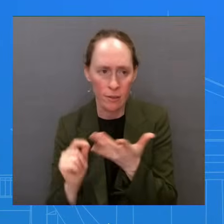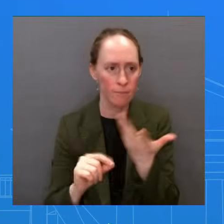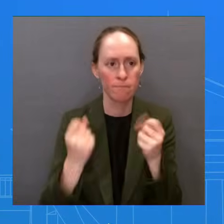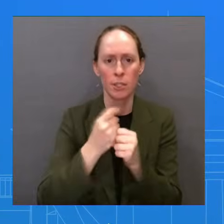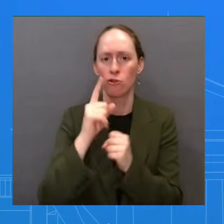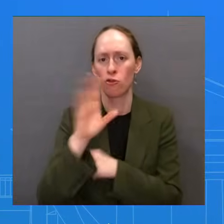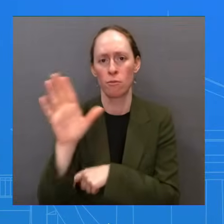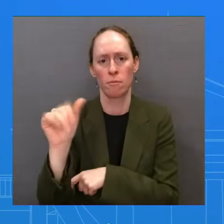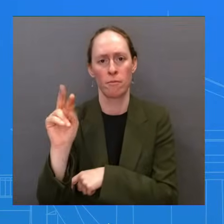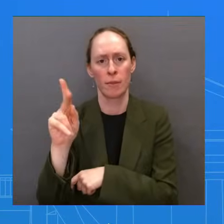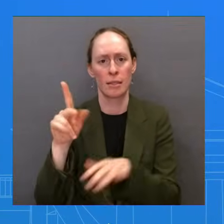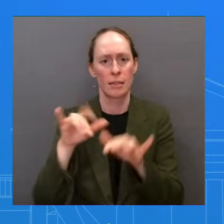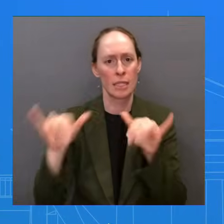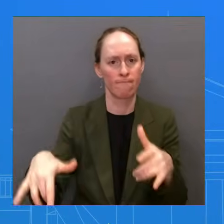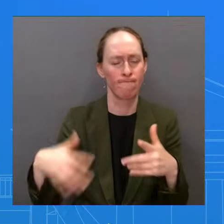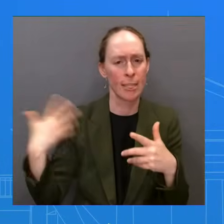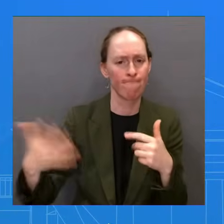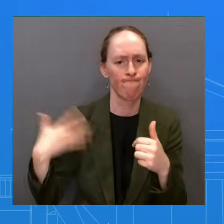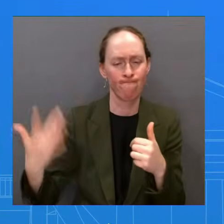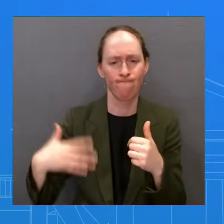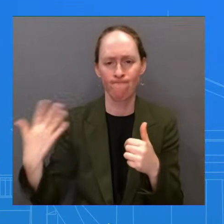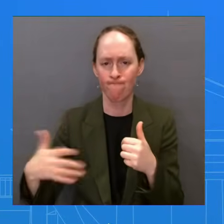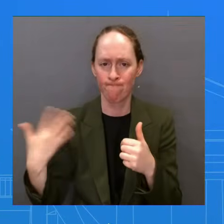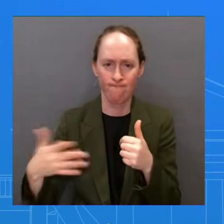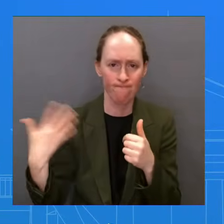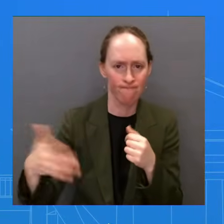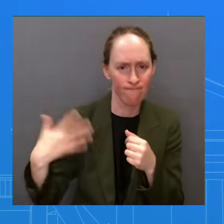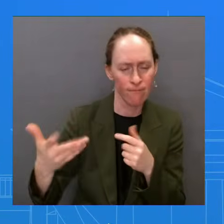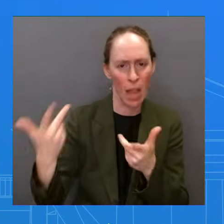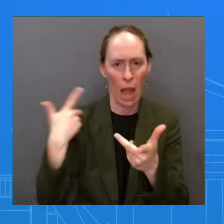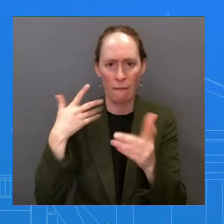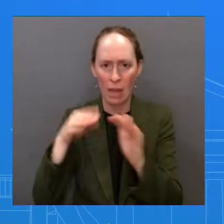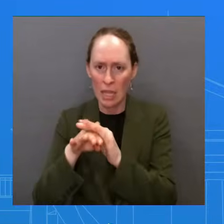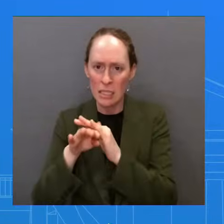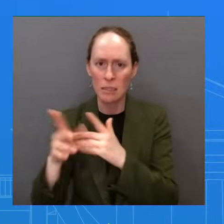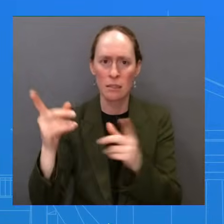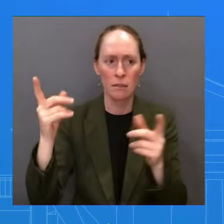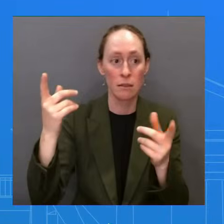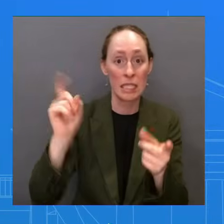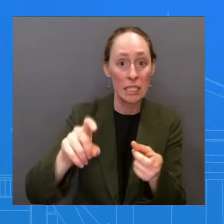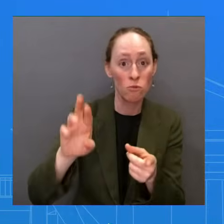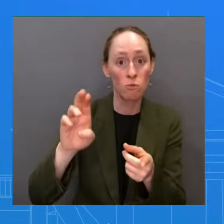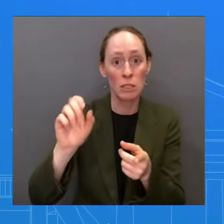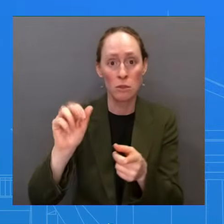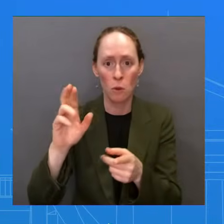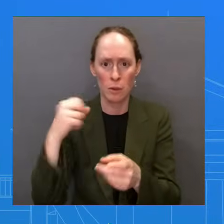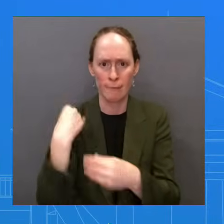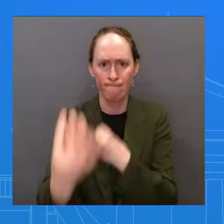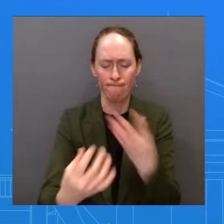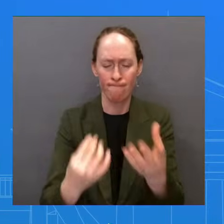to have access to resources and to meet the depositors demand. Again, we have those tools at our disposal.